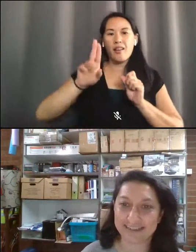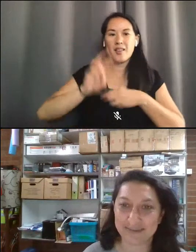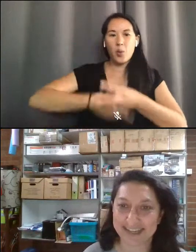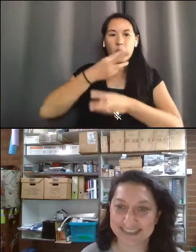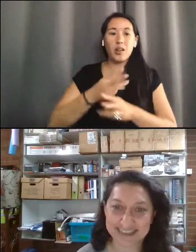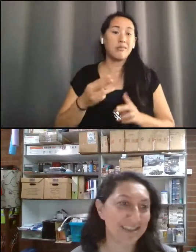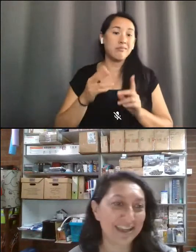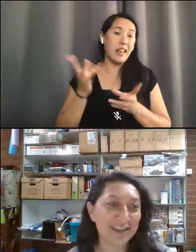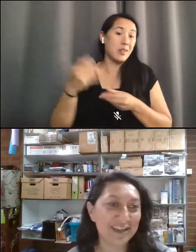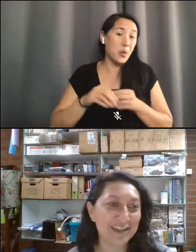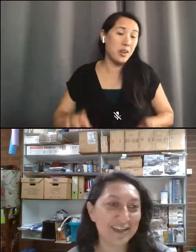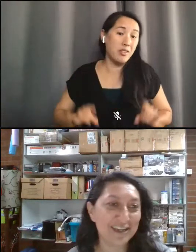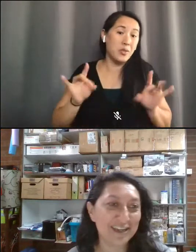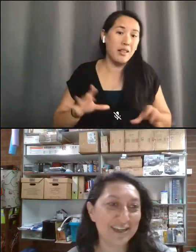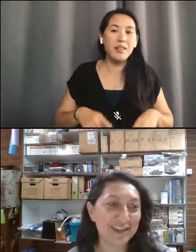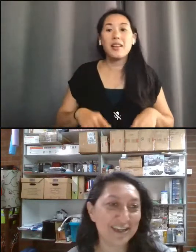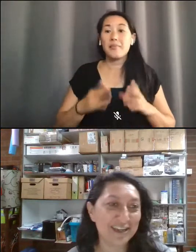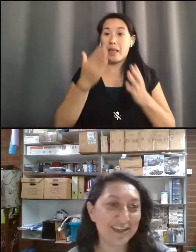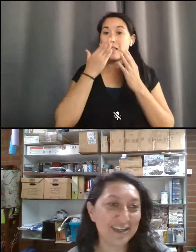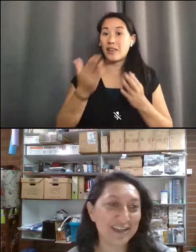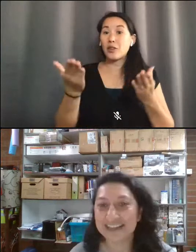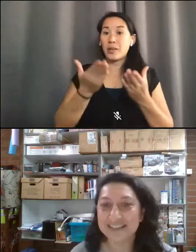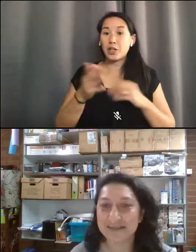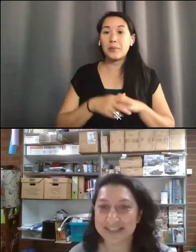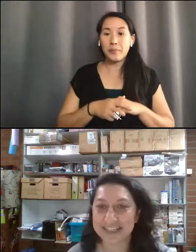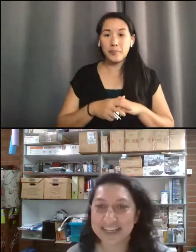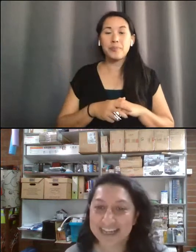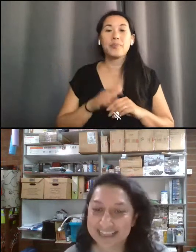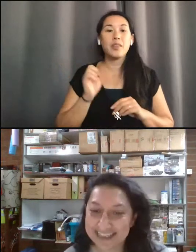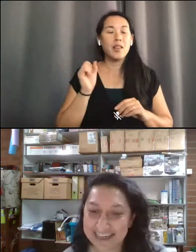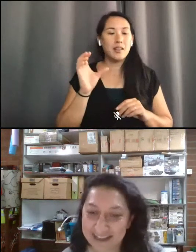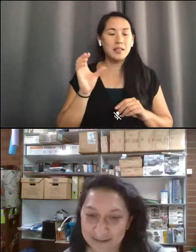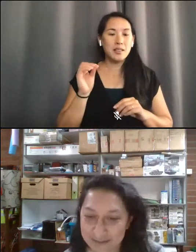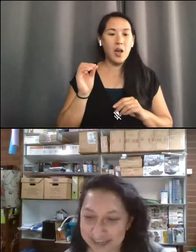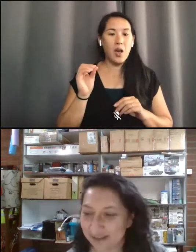counterparts so thank you for being with us today and thank you so much cassie and al for being on